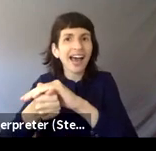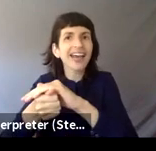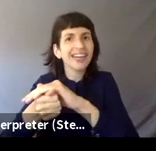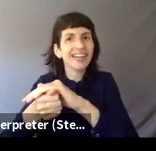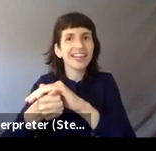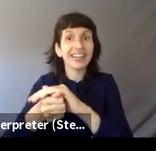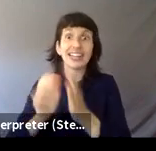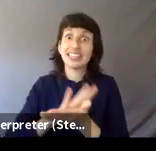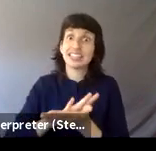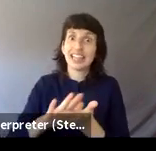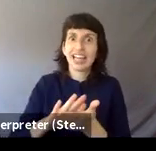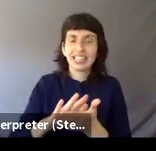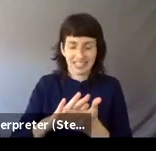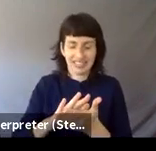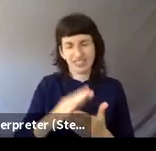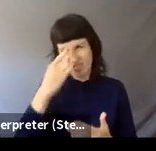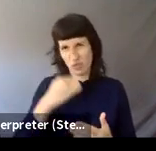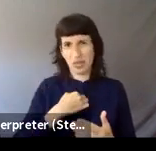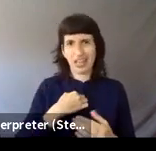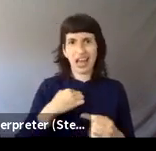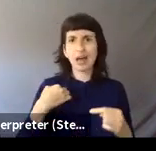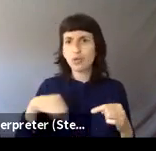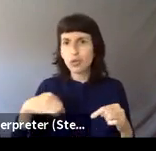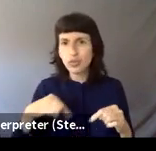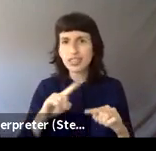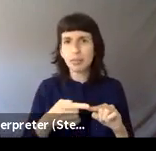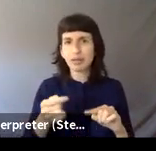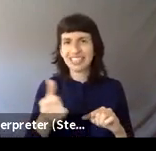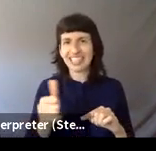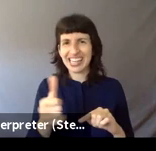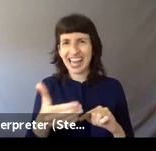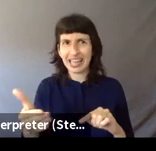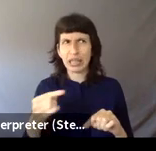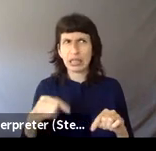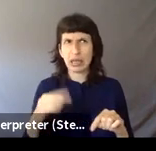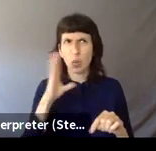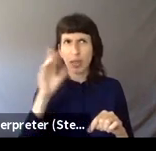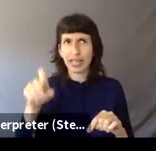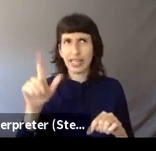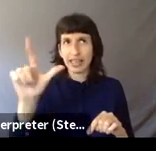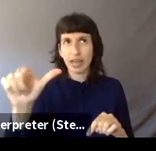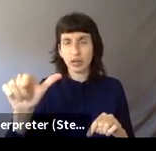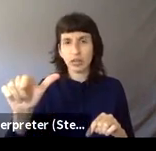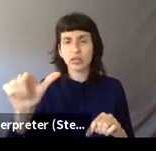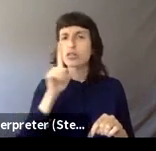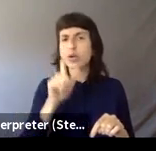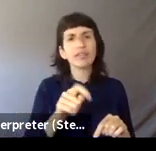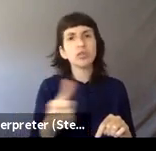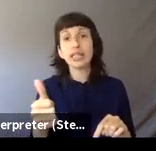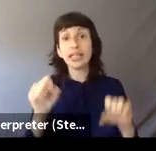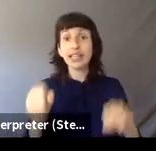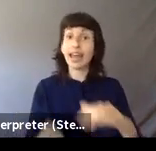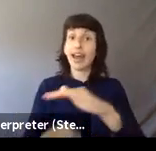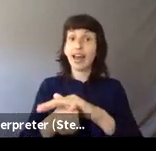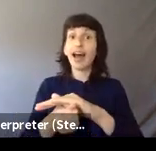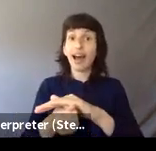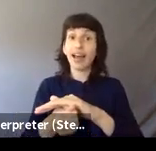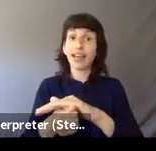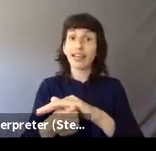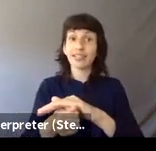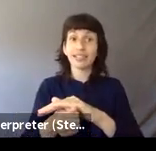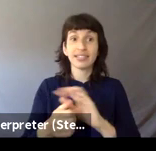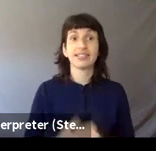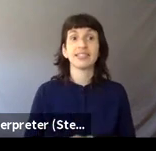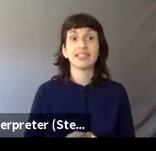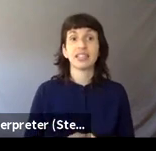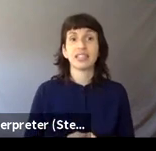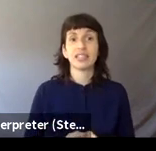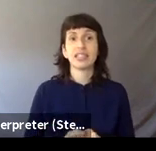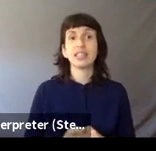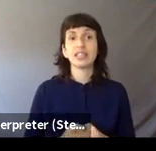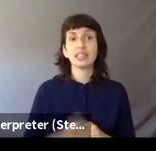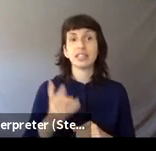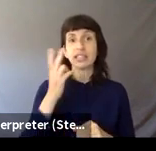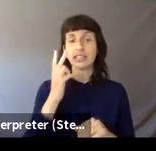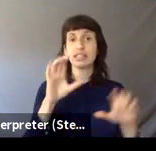I can also, if I don't know if I want to delete something yet but I don't - - as I'm building Teams I have more and more teams and it gets cluttered I can also hide a team. This is kind of